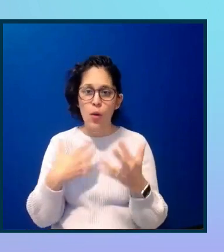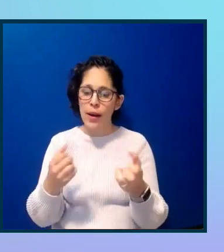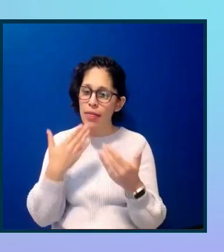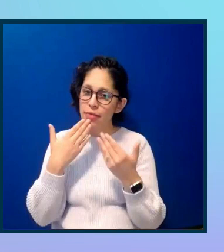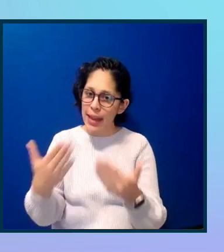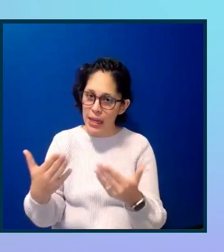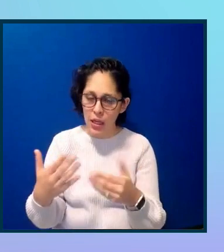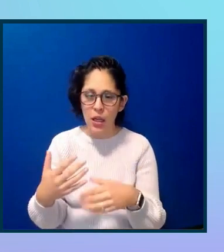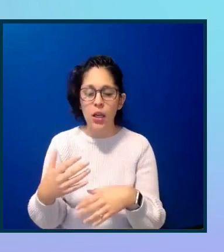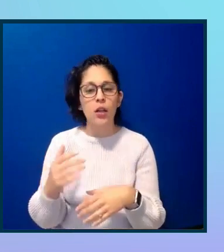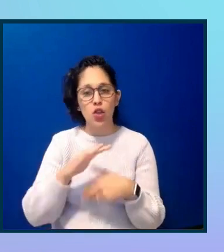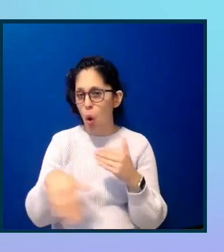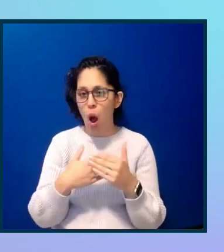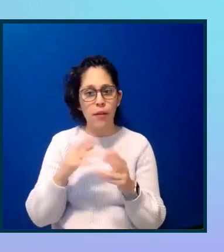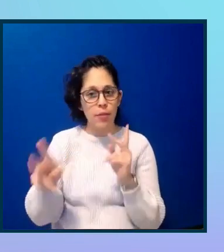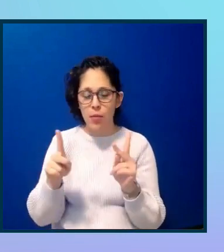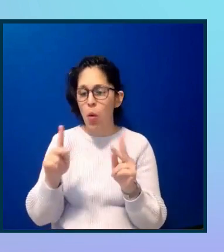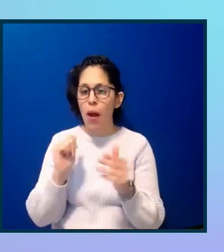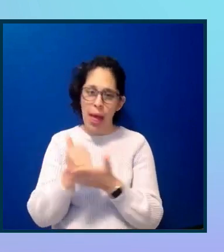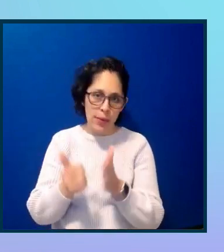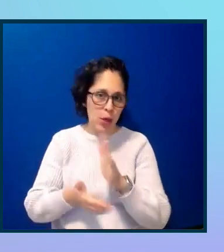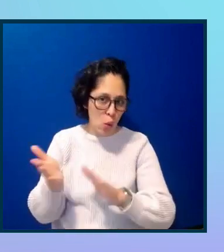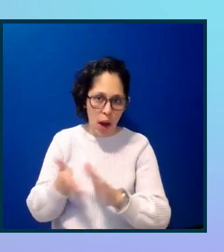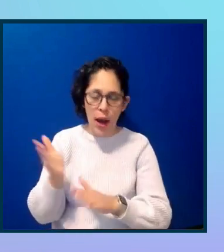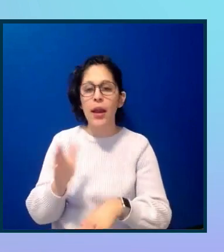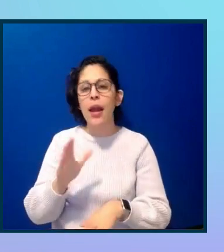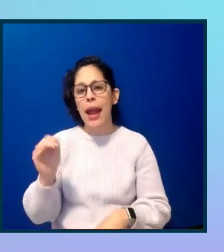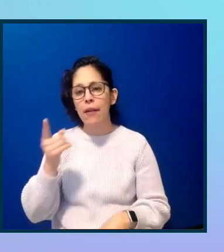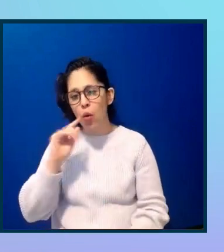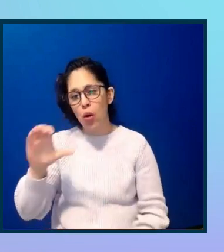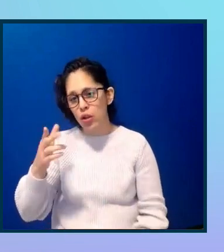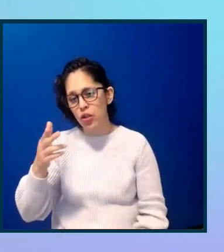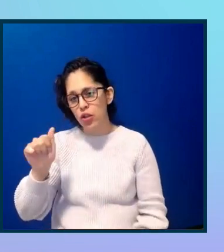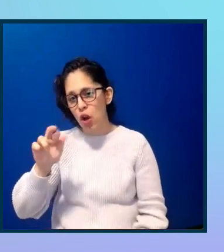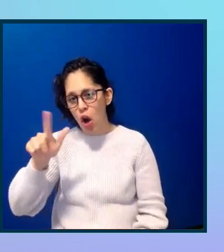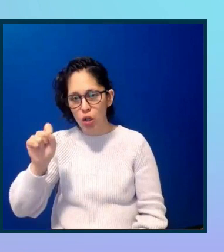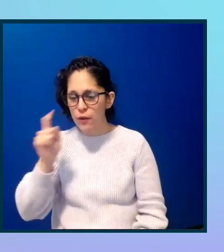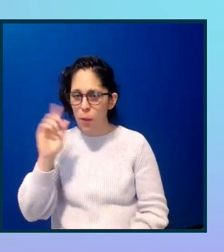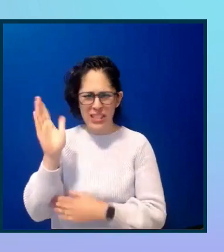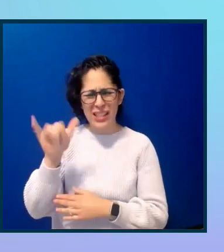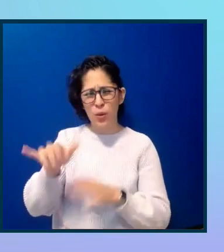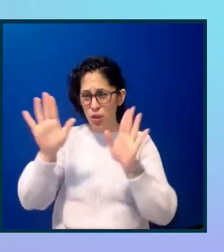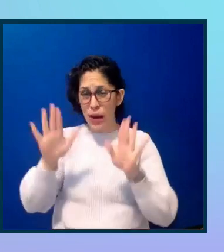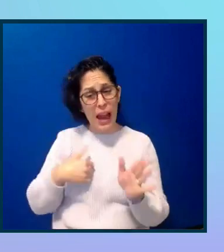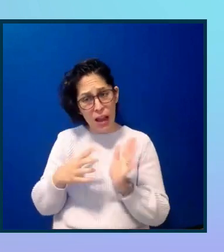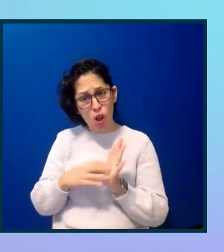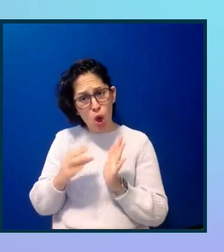thanks to everyone helping run the show today, and thank you, Charles, for presenting. That was really great and I actually learned a couple of things that I'd never heard of before